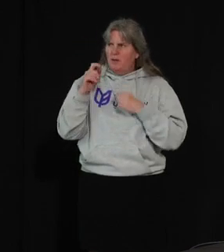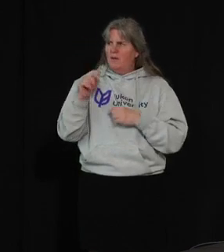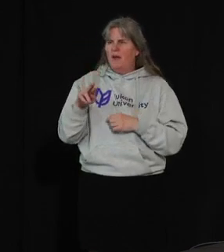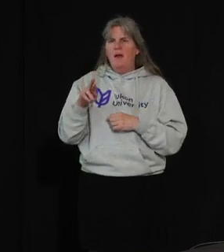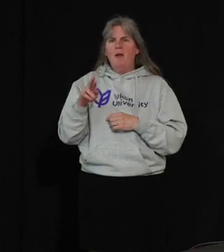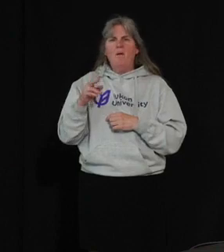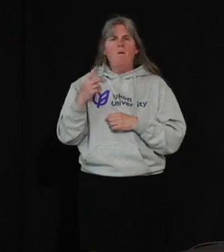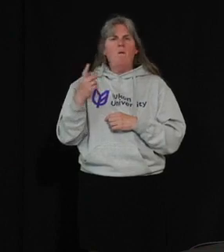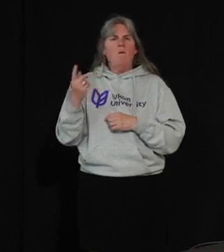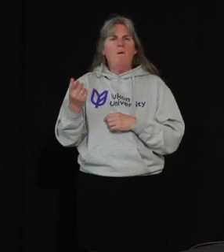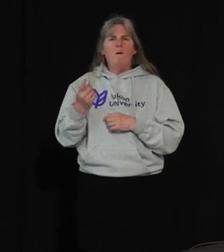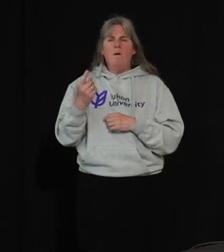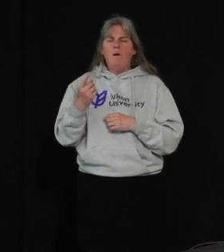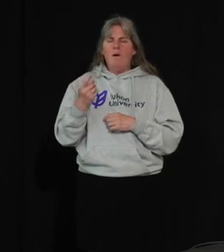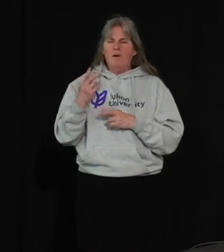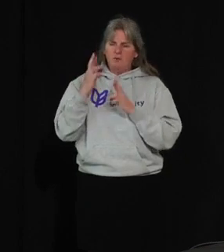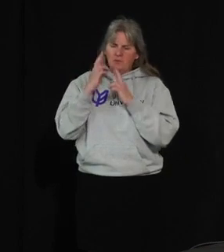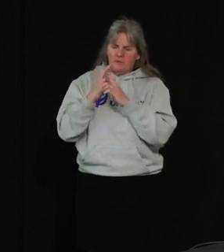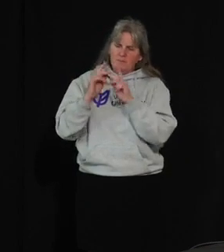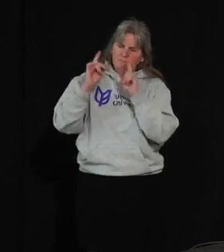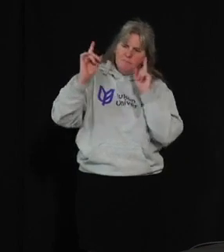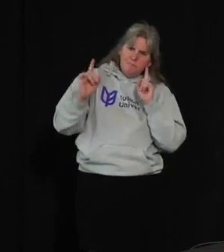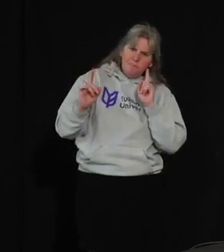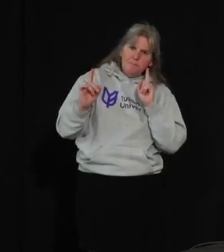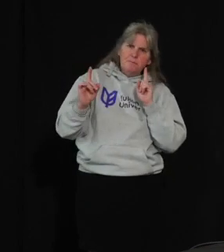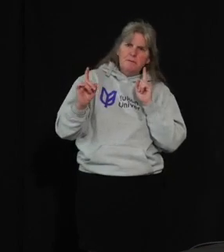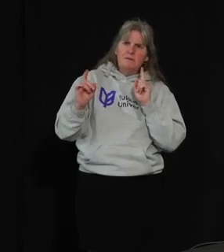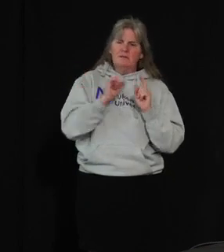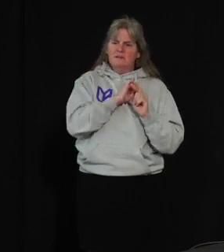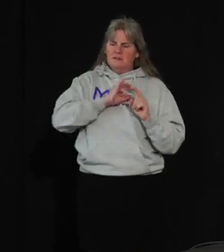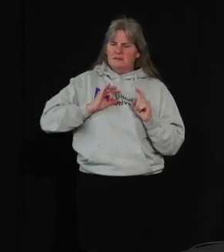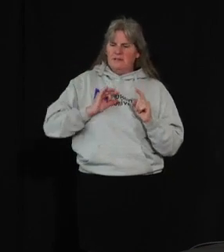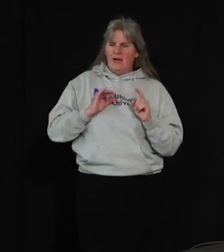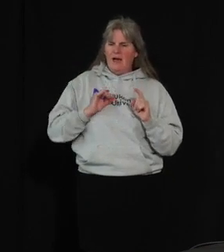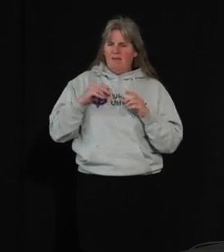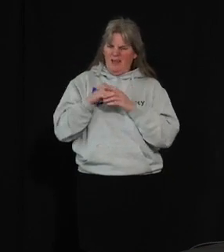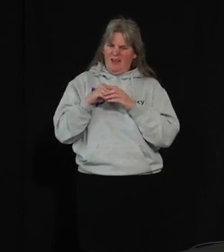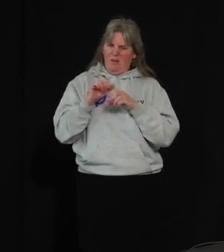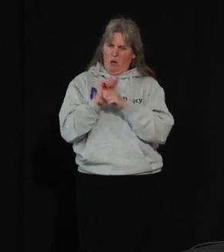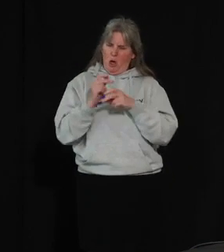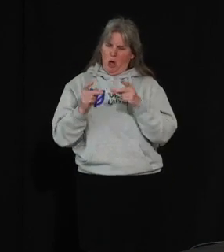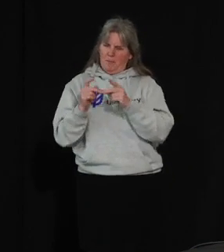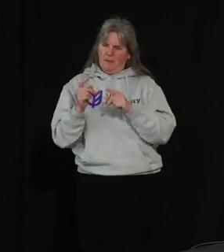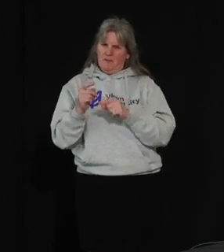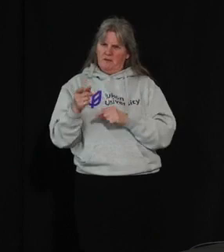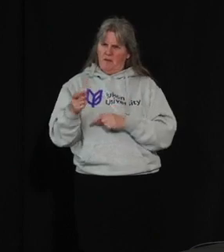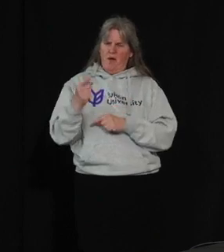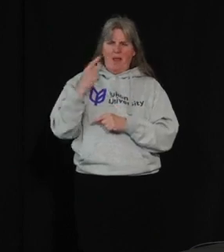the establishment perhaps or respecting the space of staff members. So I'm hearing concerns there